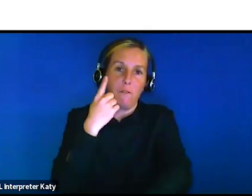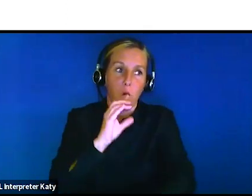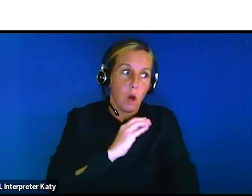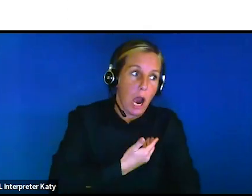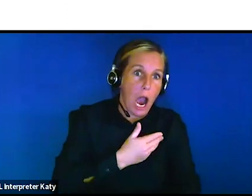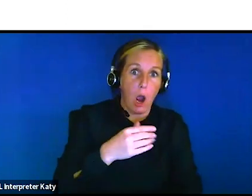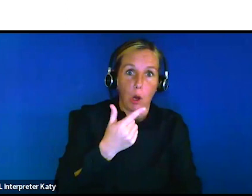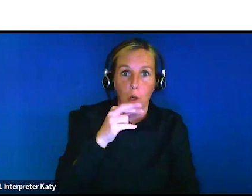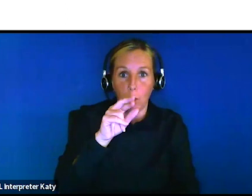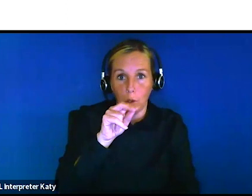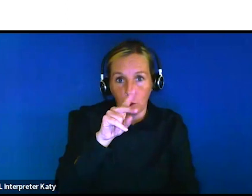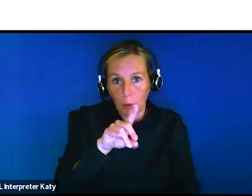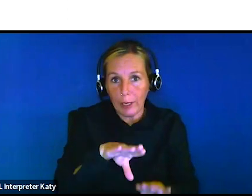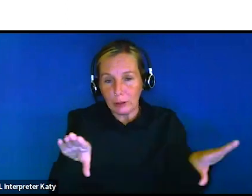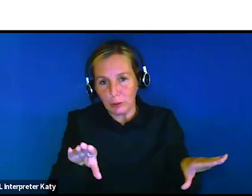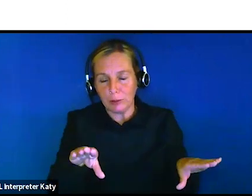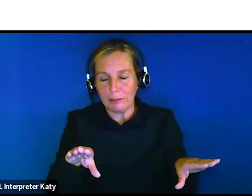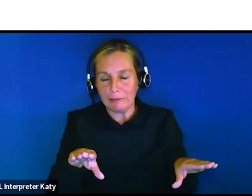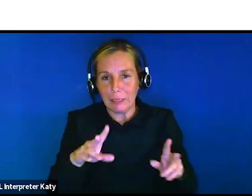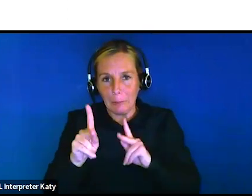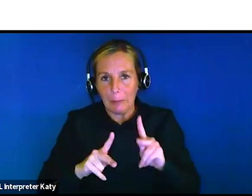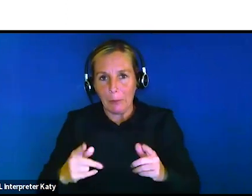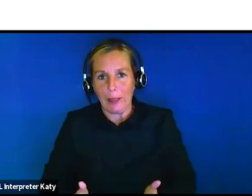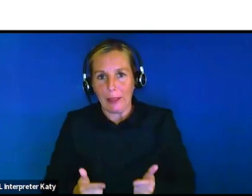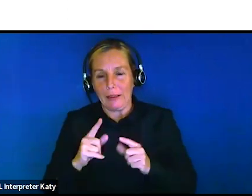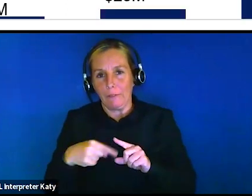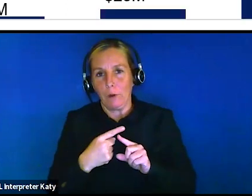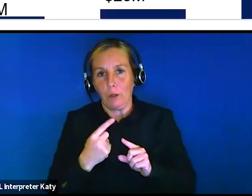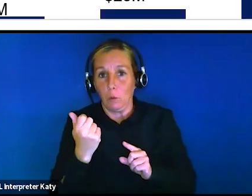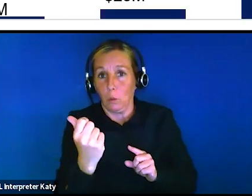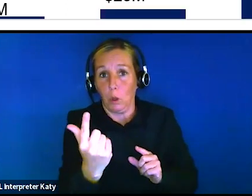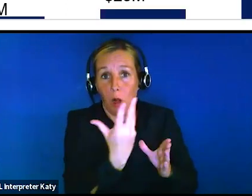but here, when we are all gone. Next slide.